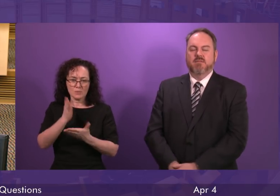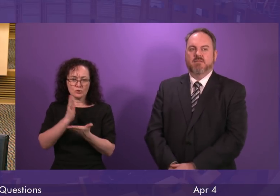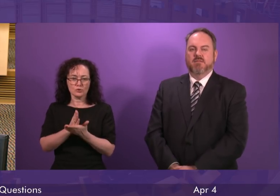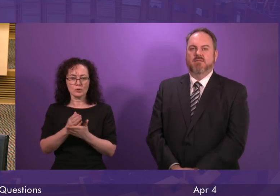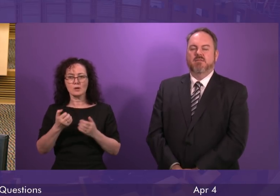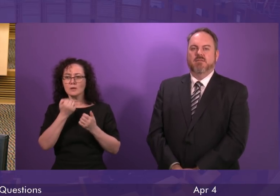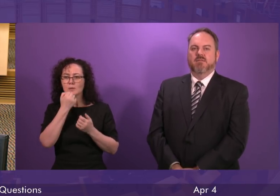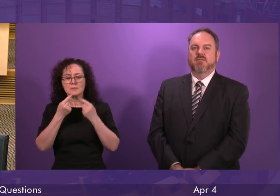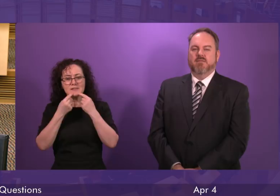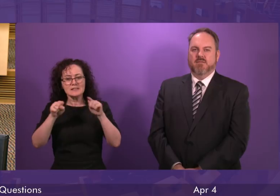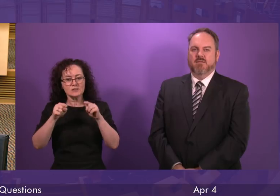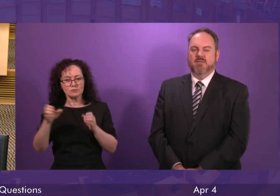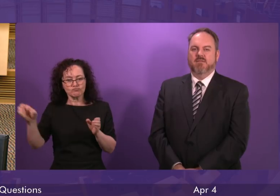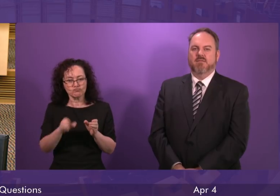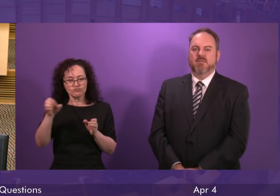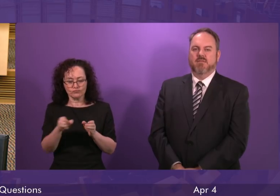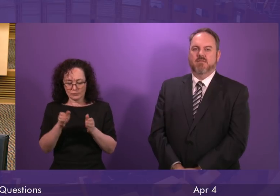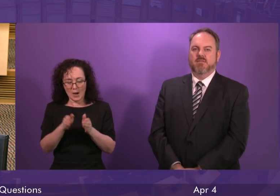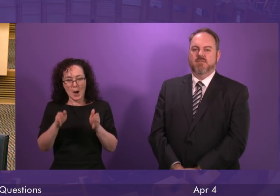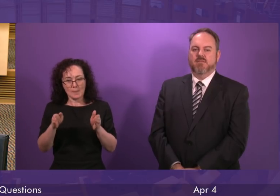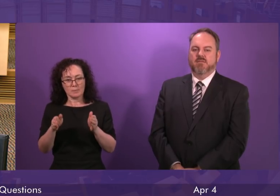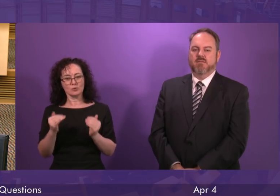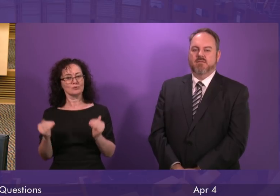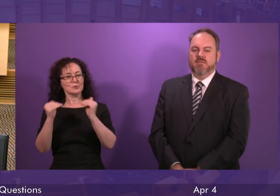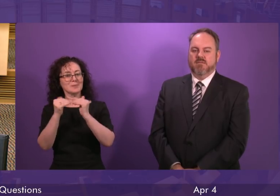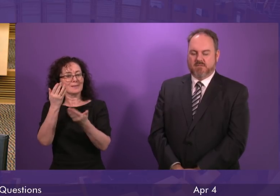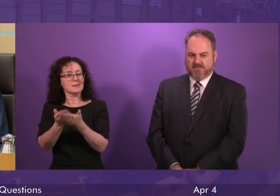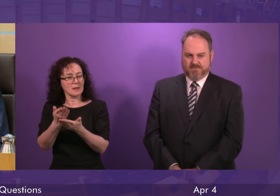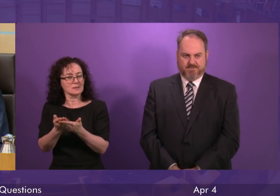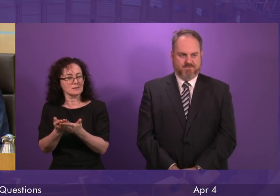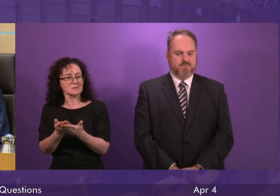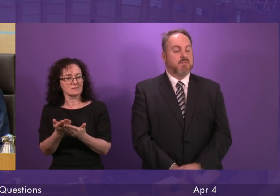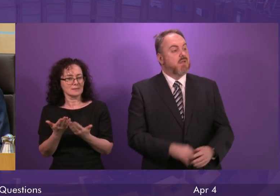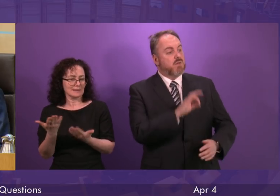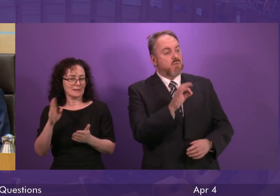to rise and are appropriate for the level of demand that is placed on our teachers.